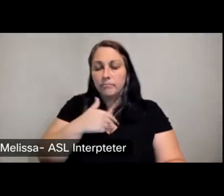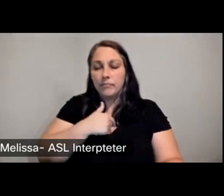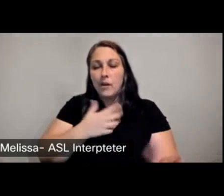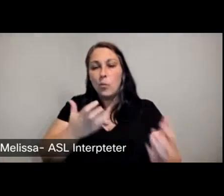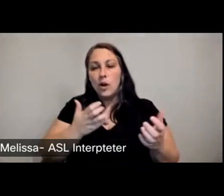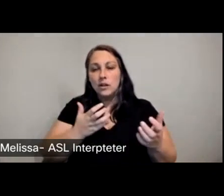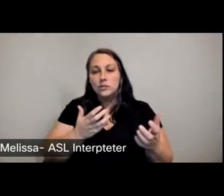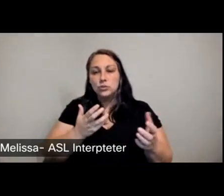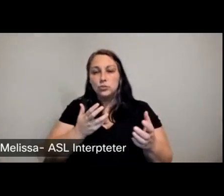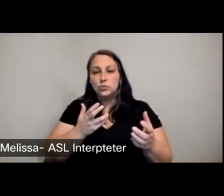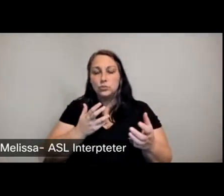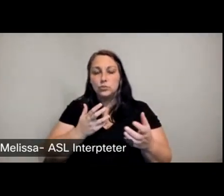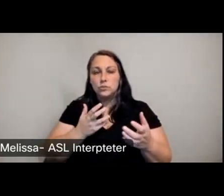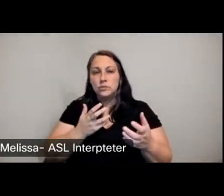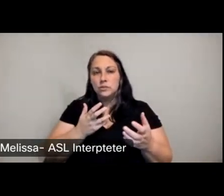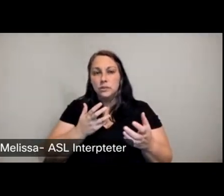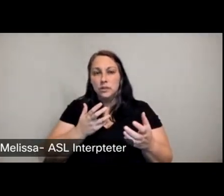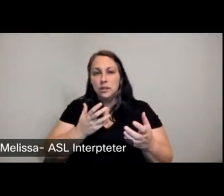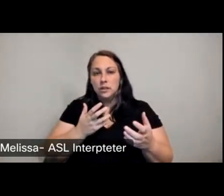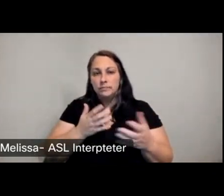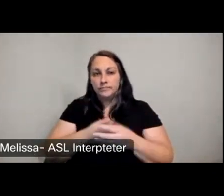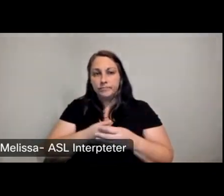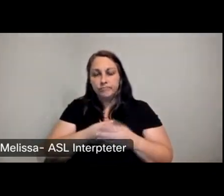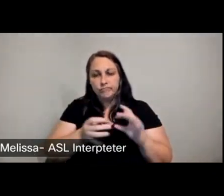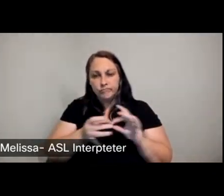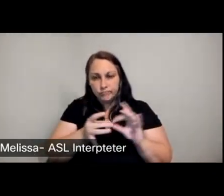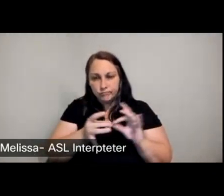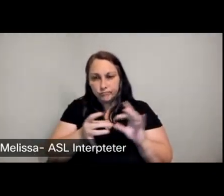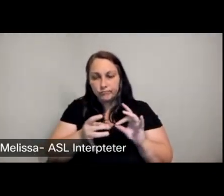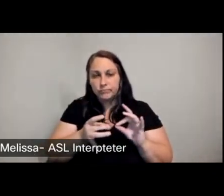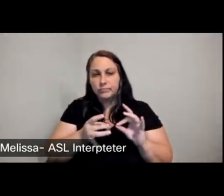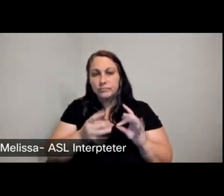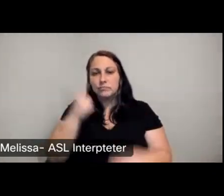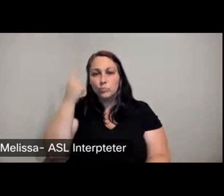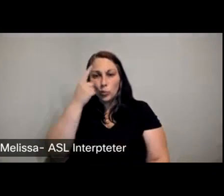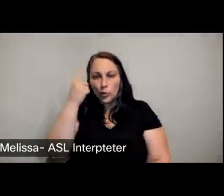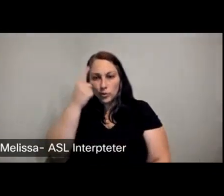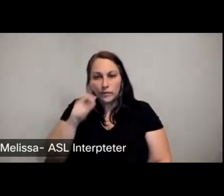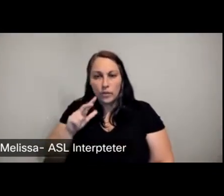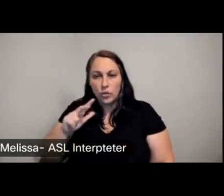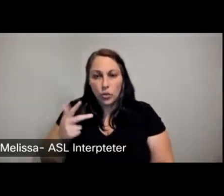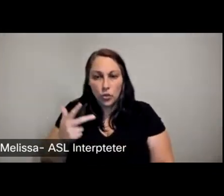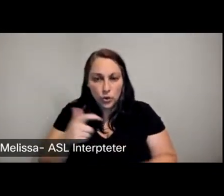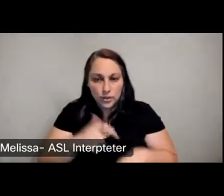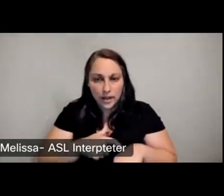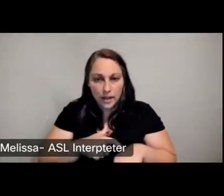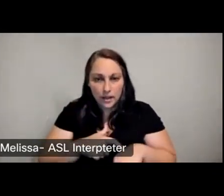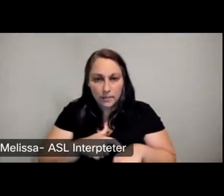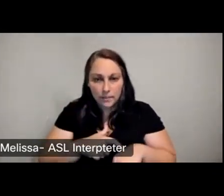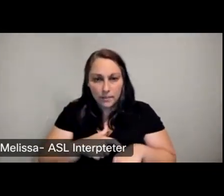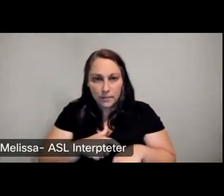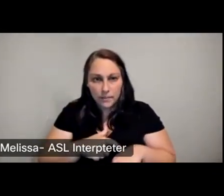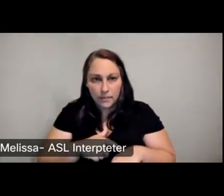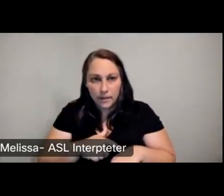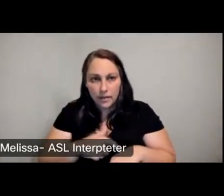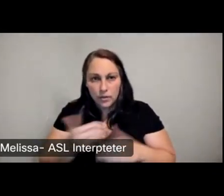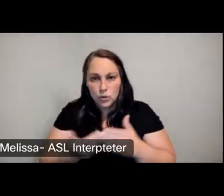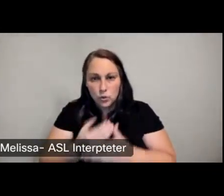wondering about the start time at the new Ward 7 uh wrote